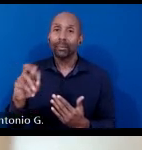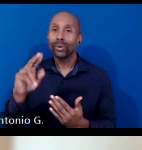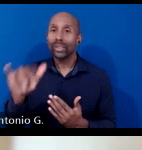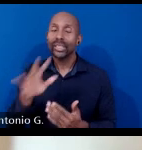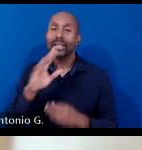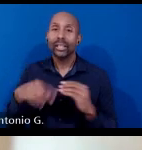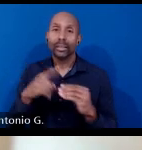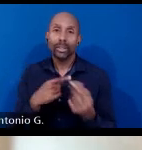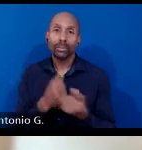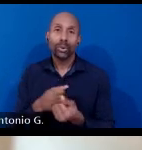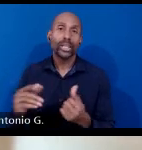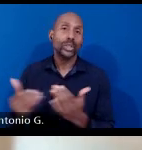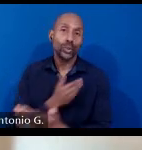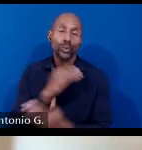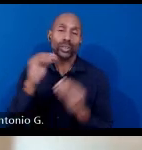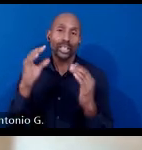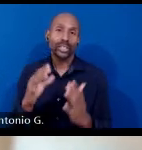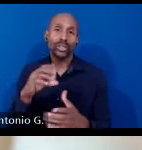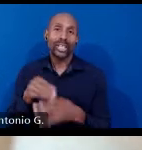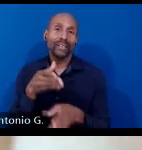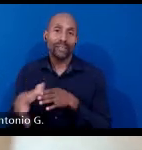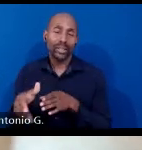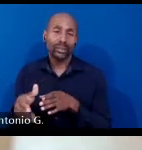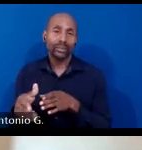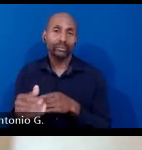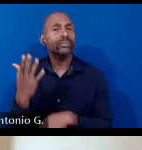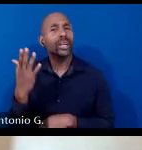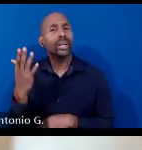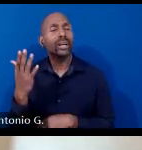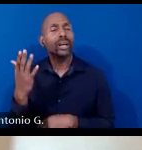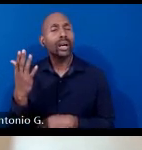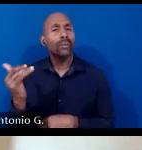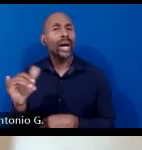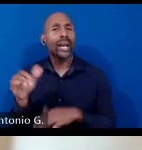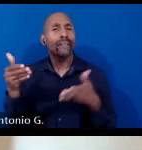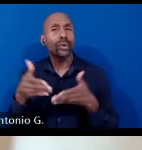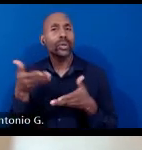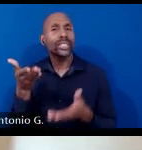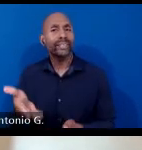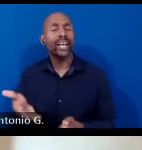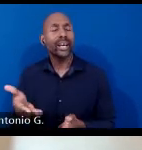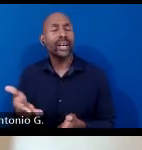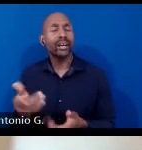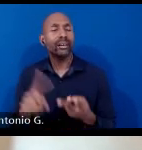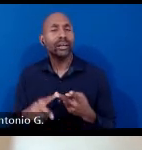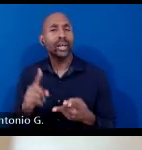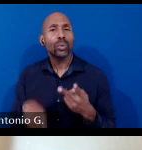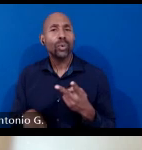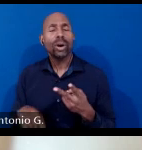And like, I want to know why that what's the focus and what, what challenges you see new educators encountering that